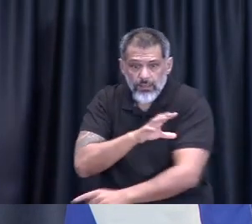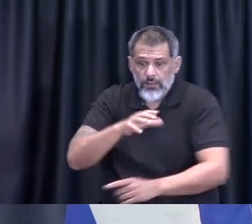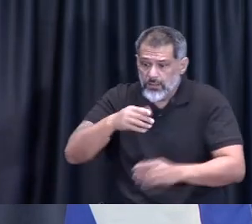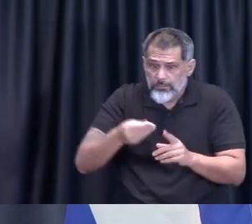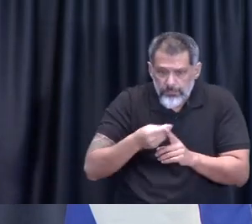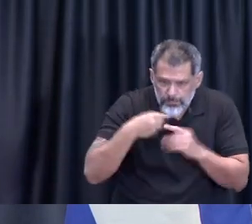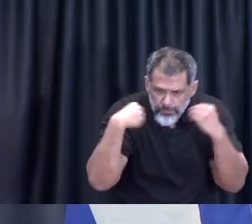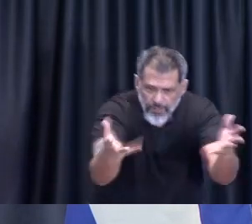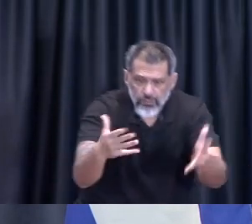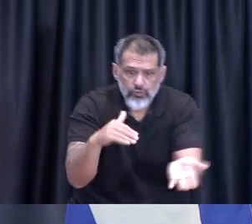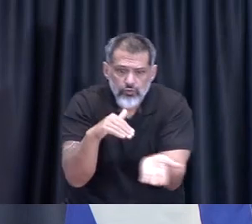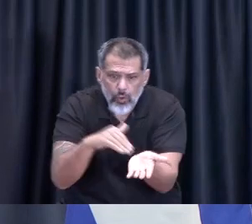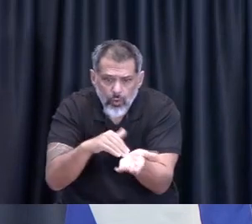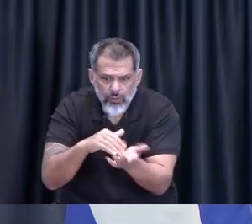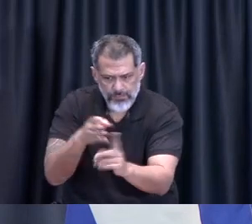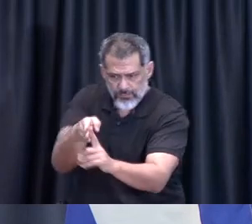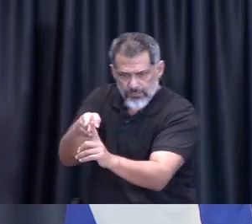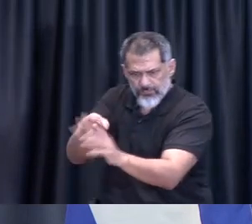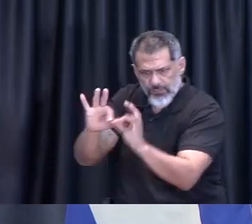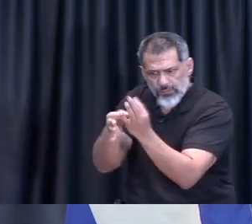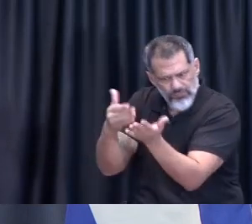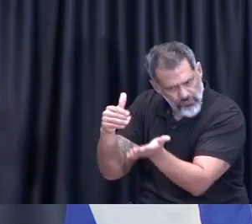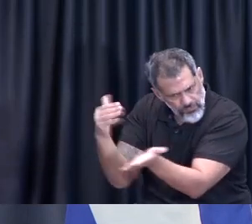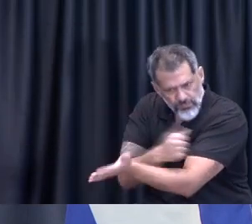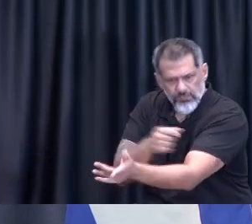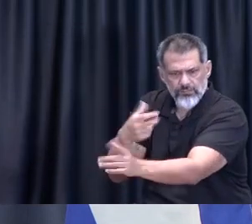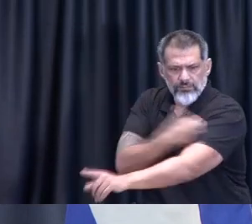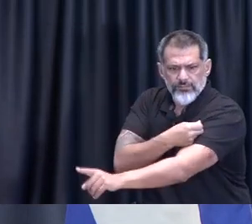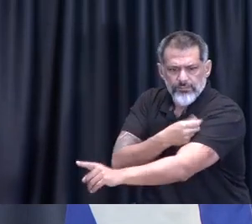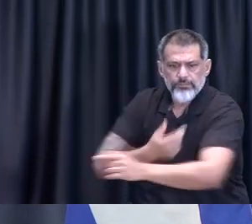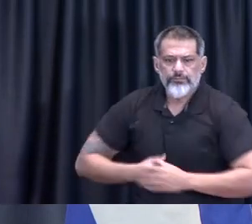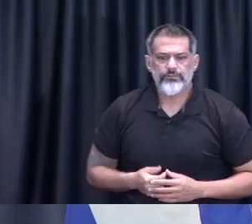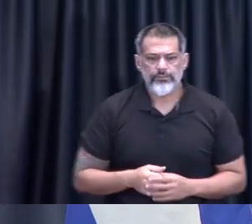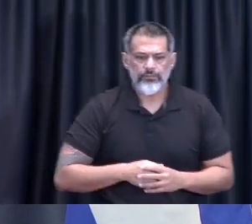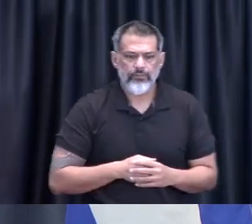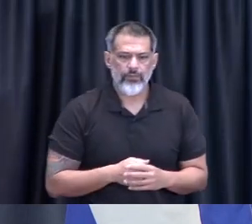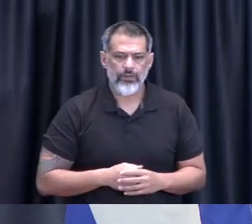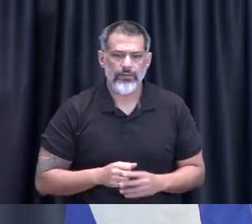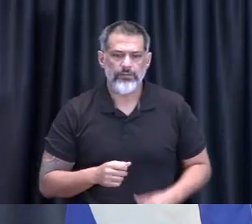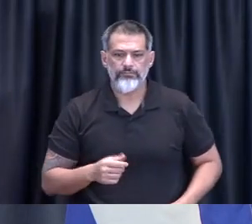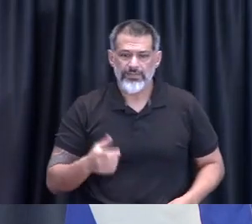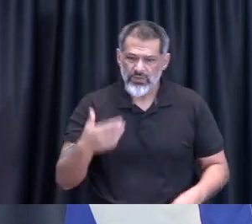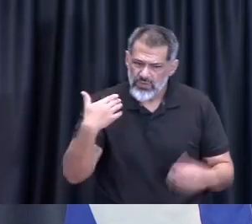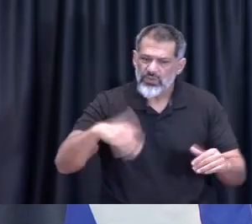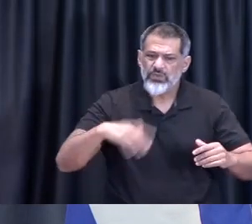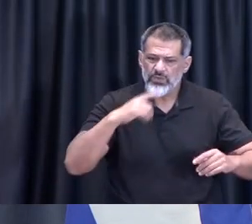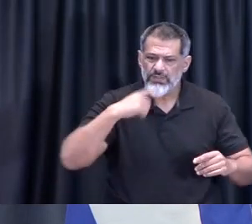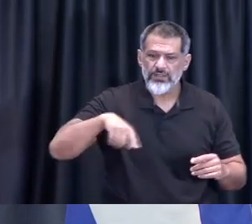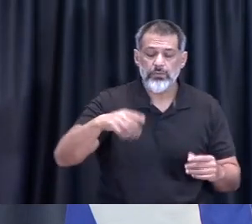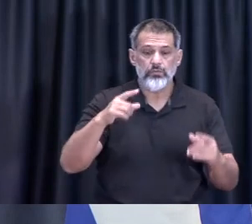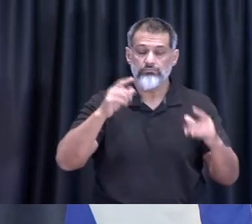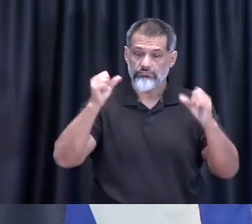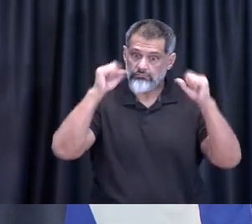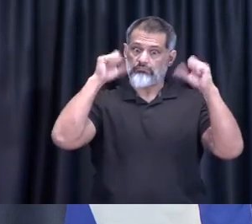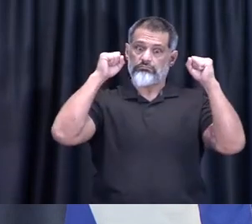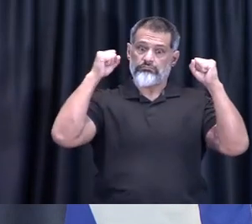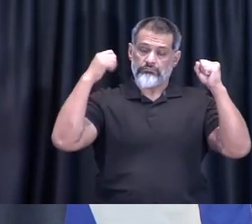offices across the City. This has been nothing short of remarkable and my thanks